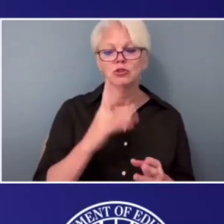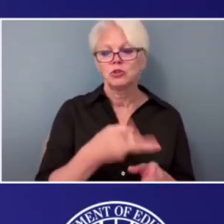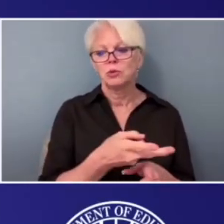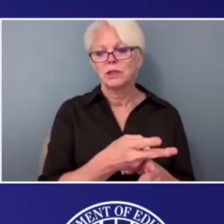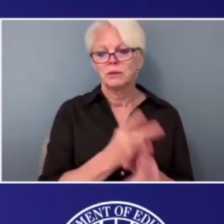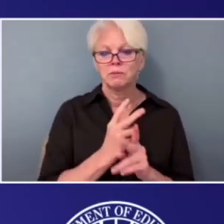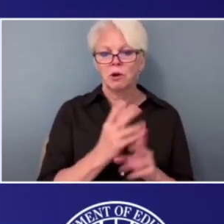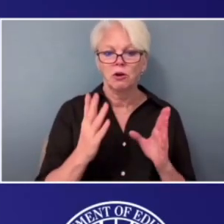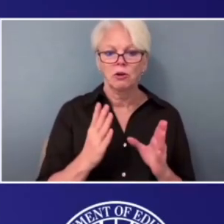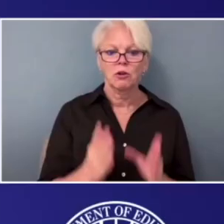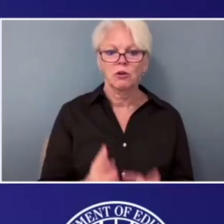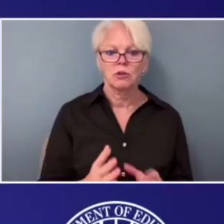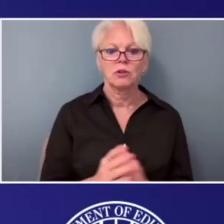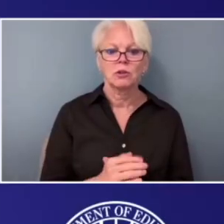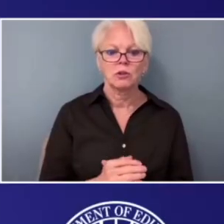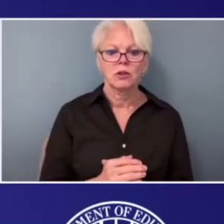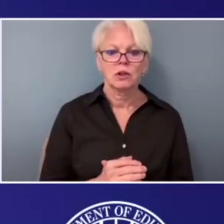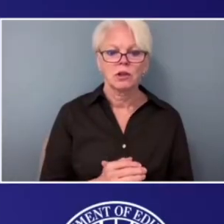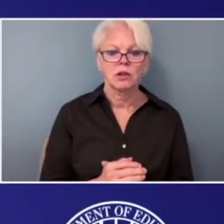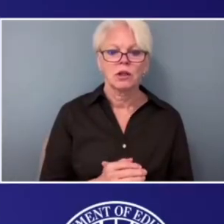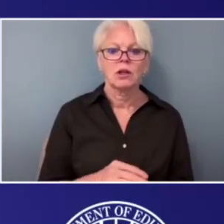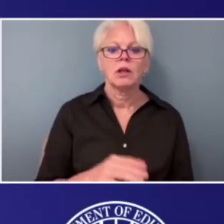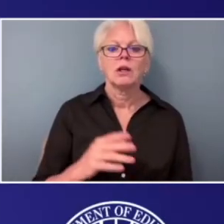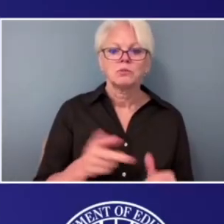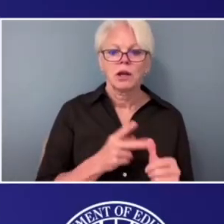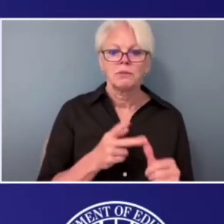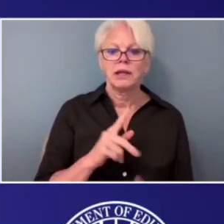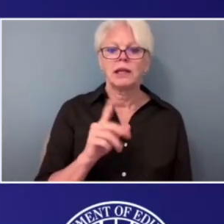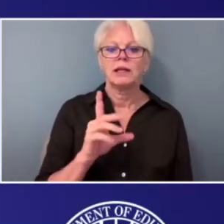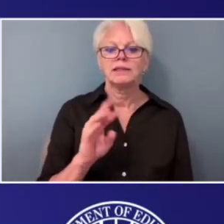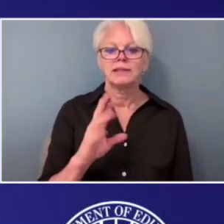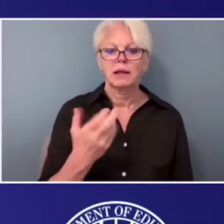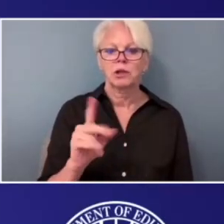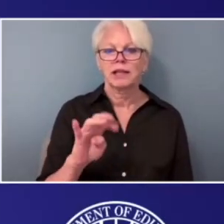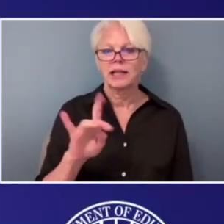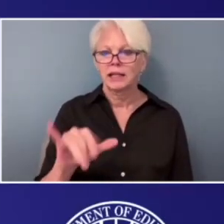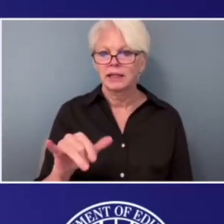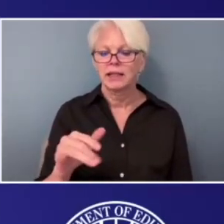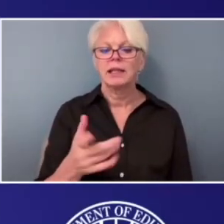primary? Deborah Lilly, present. And alternate? Emeka Oguh, present.